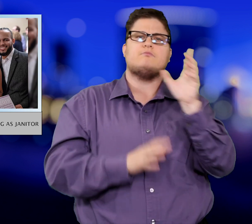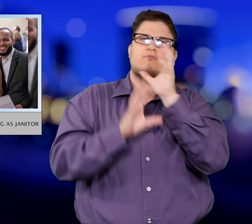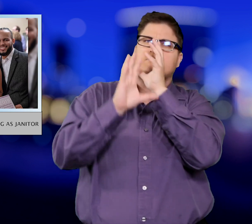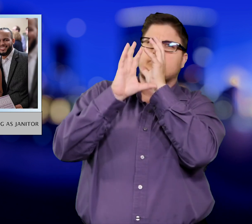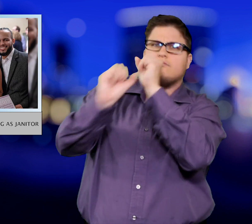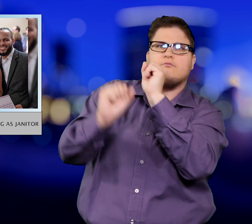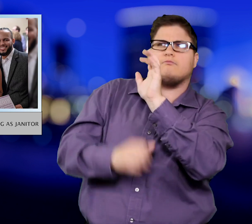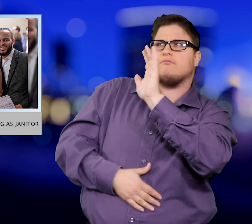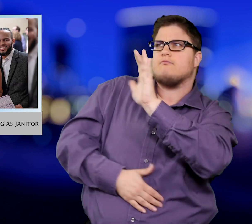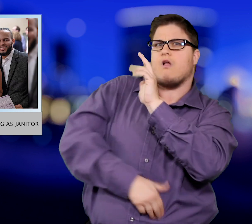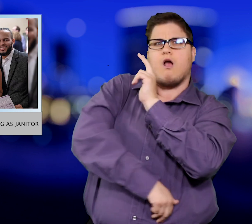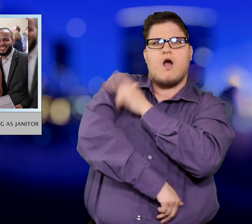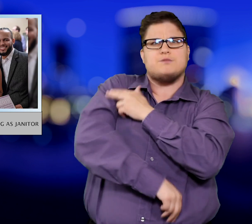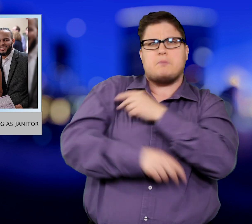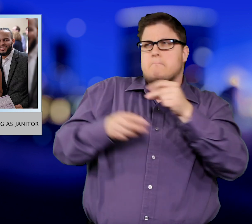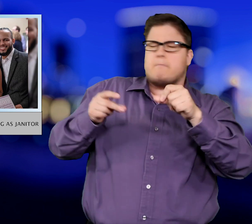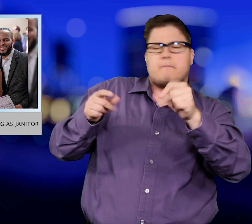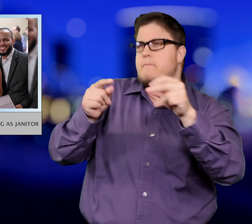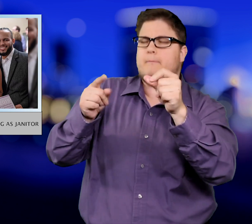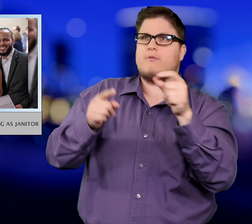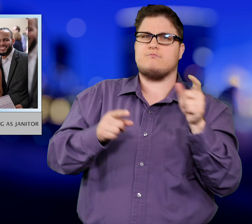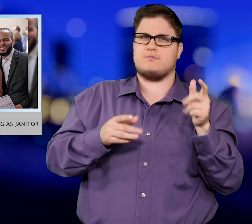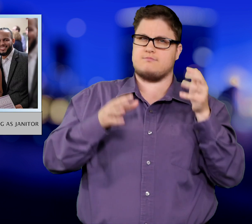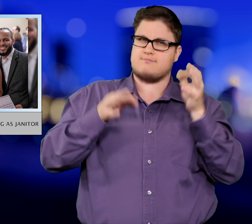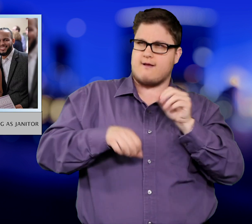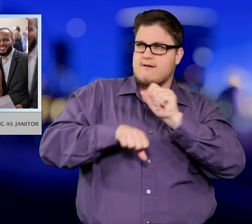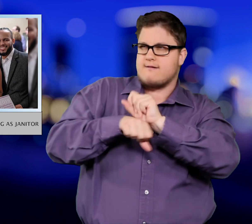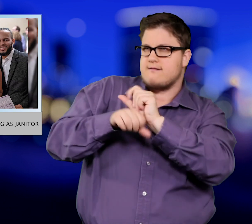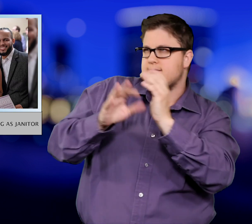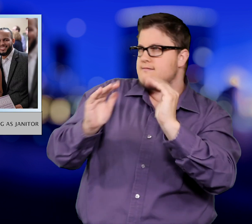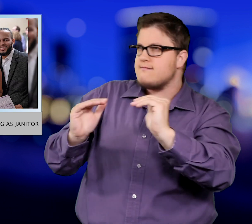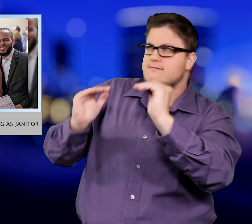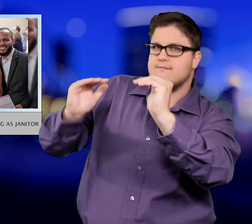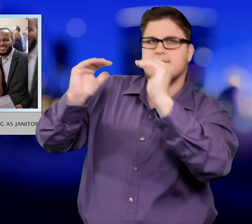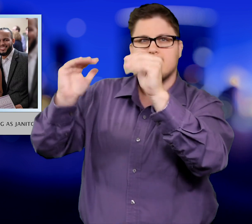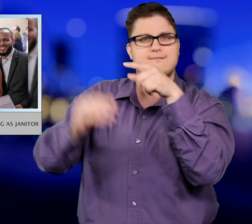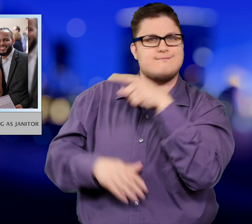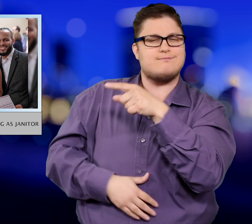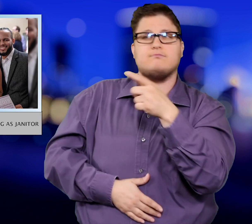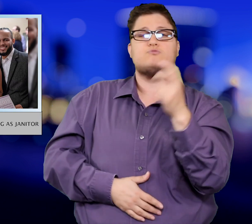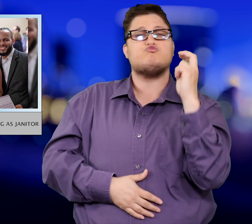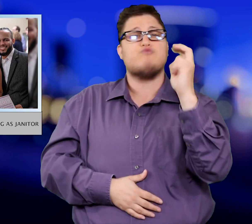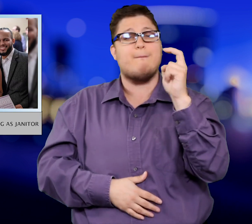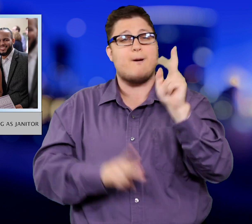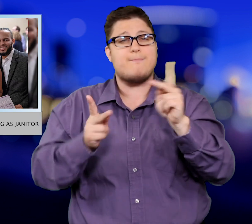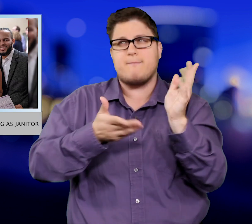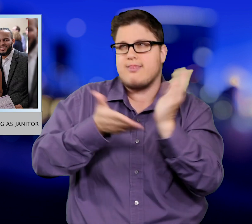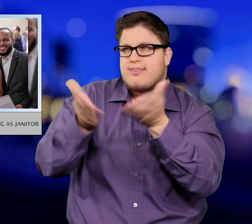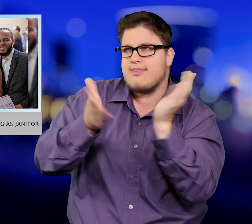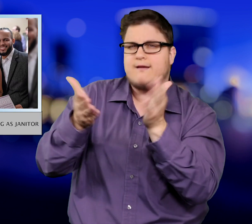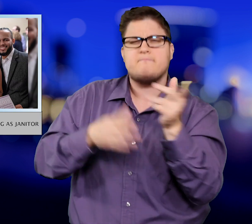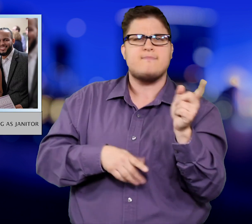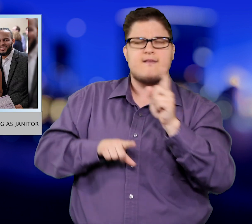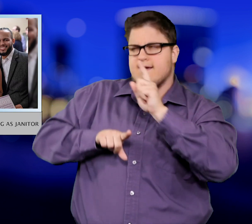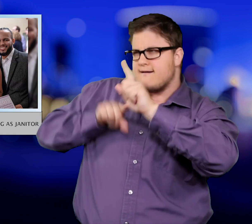He said he loved the fast-paced hospital environment and later took a job as a patient transporter.